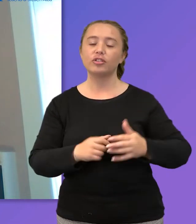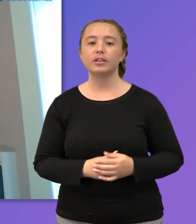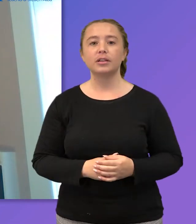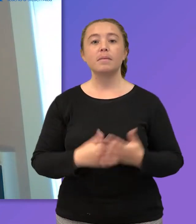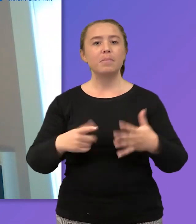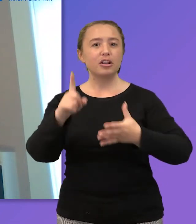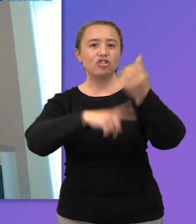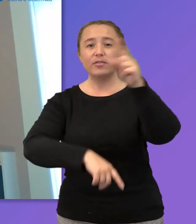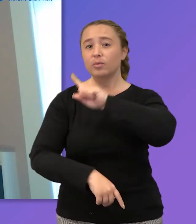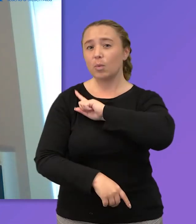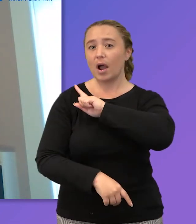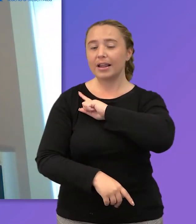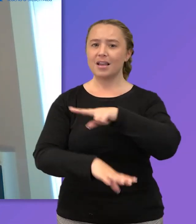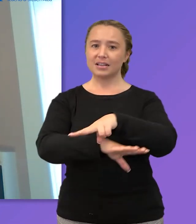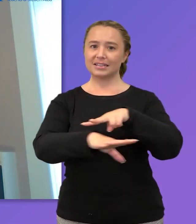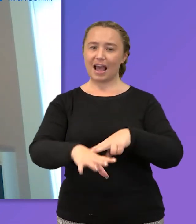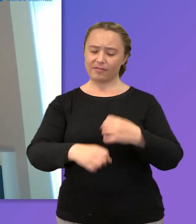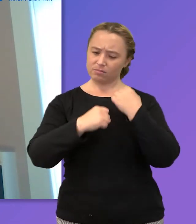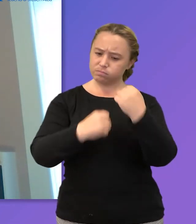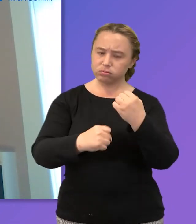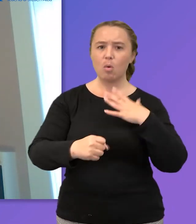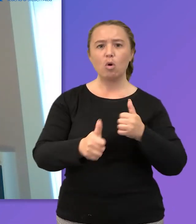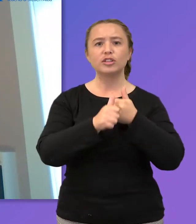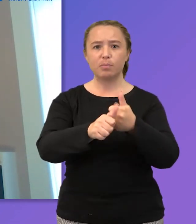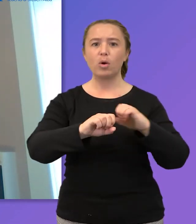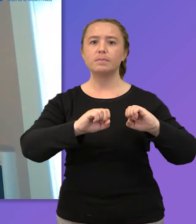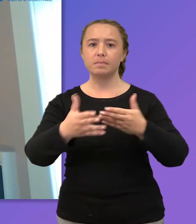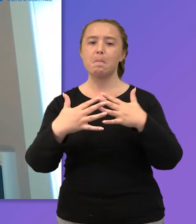This has been achieved because we have staff who have a strong sense of public service,